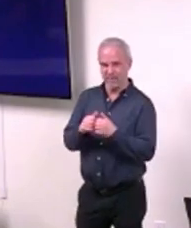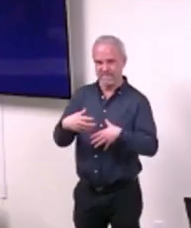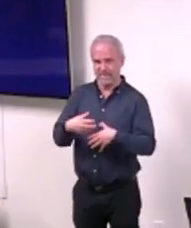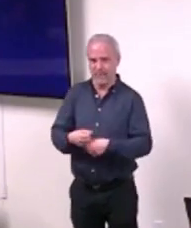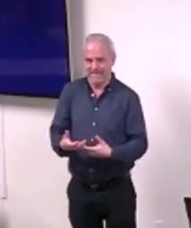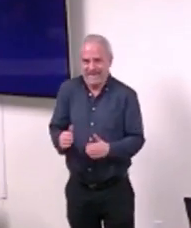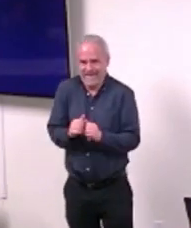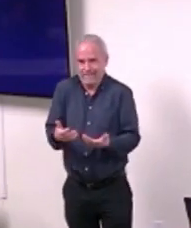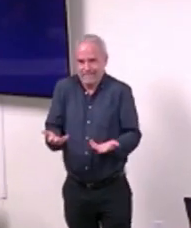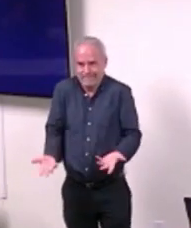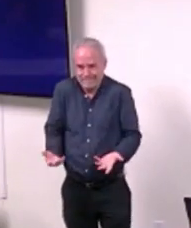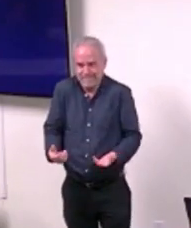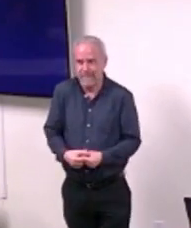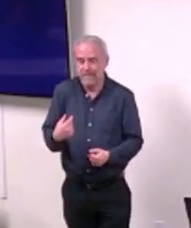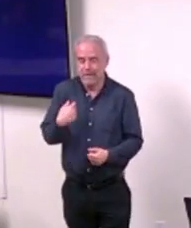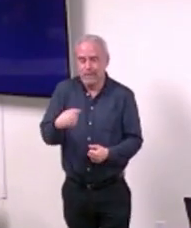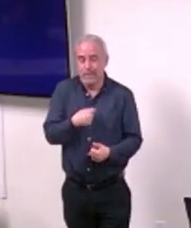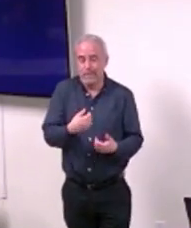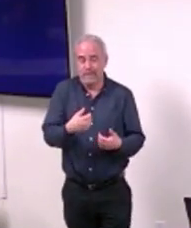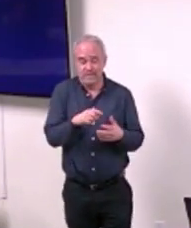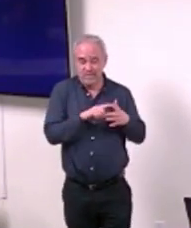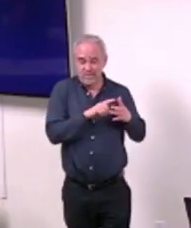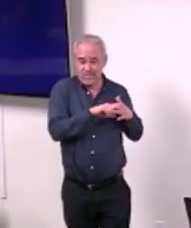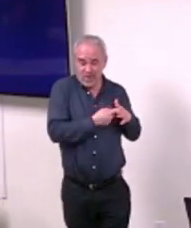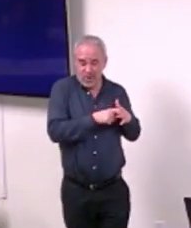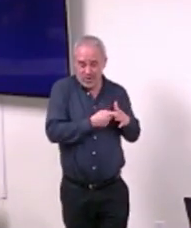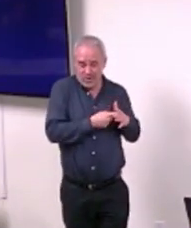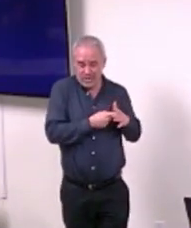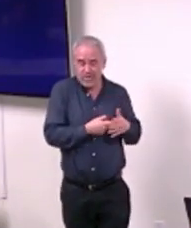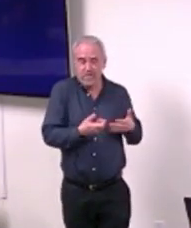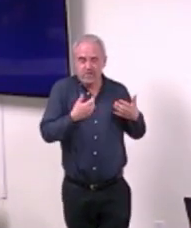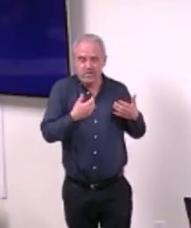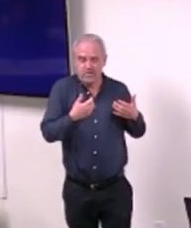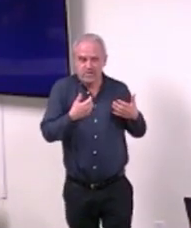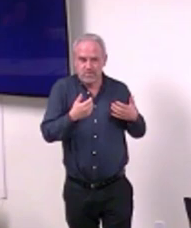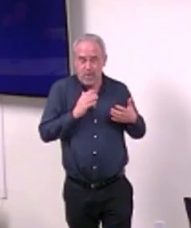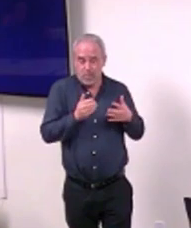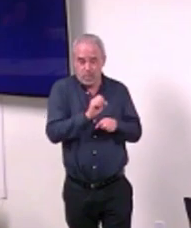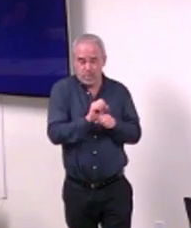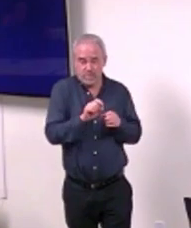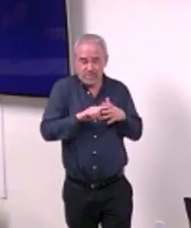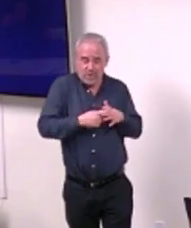to end wrongful convictions of deaf people. Deaf, d-e-a-f.